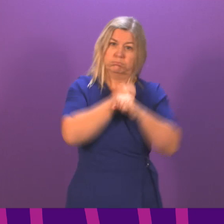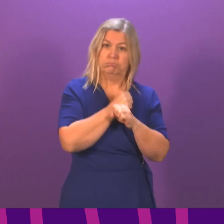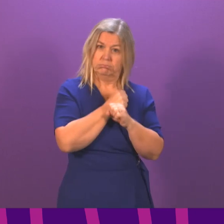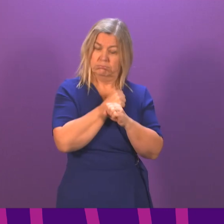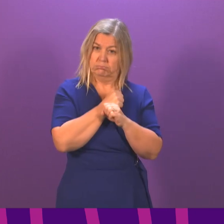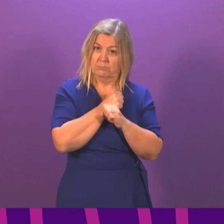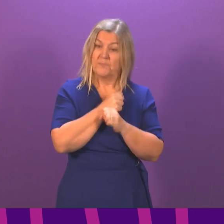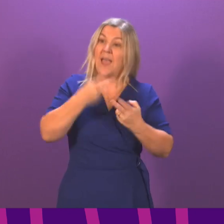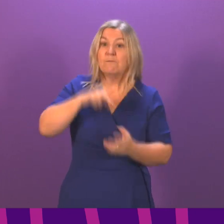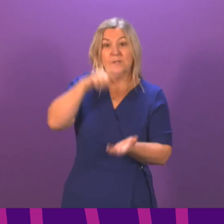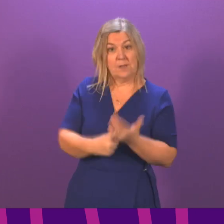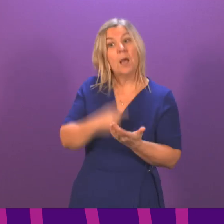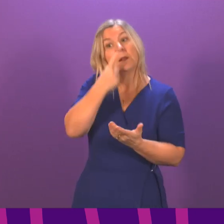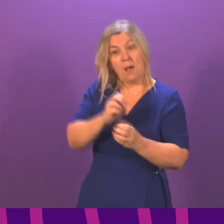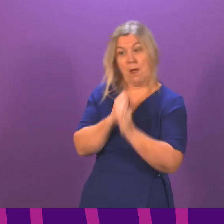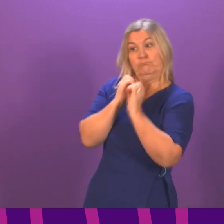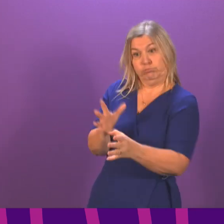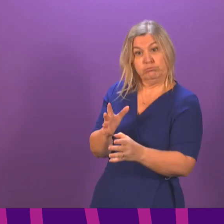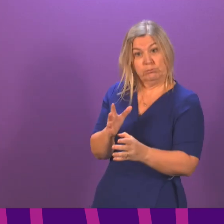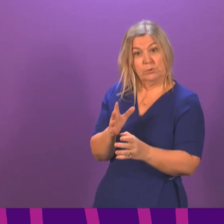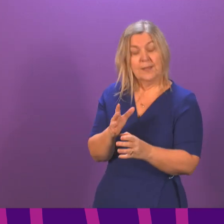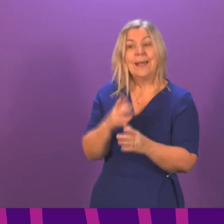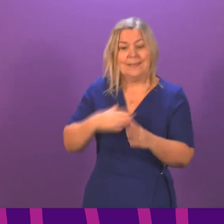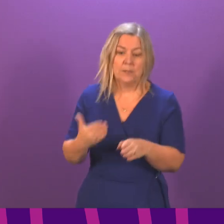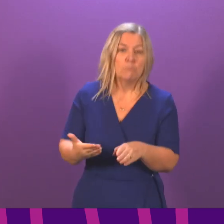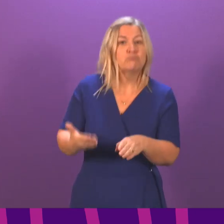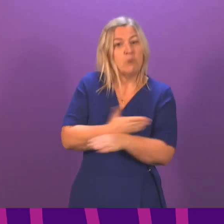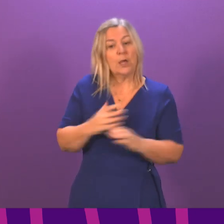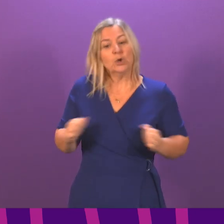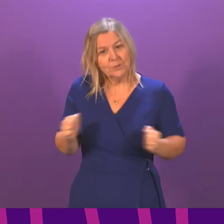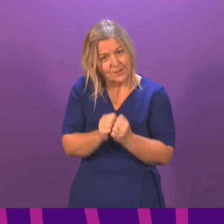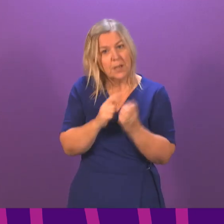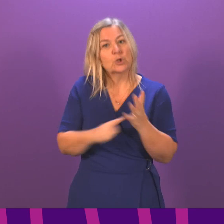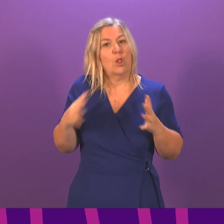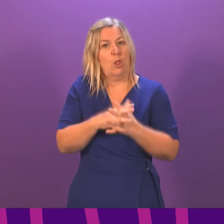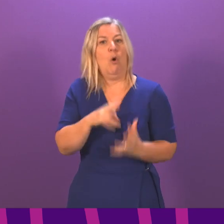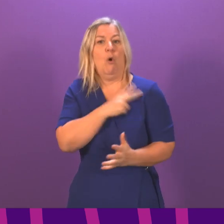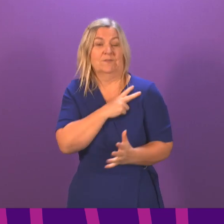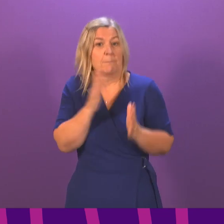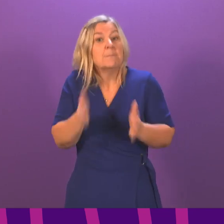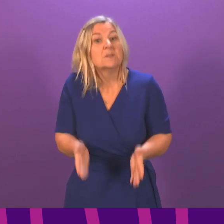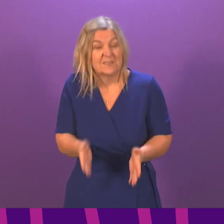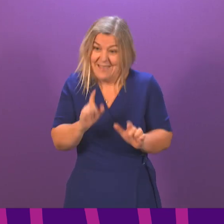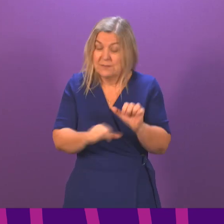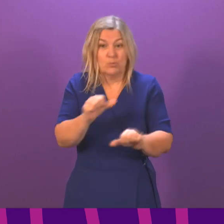it does, they have to get the “prior consent” of law officers. That process is under way